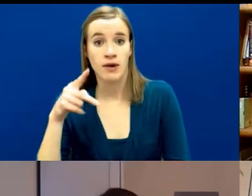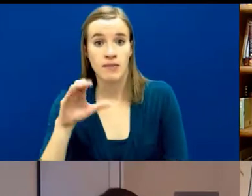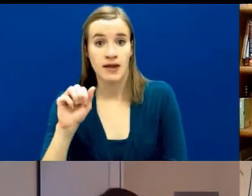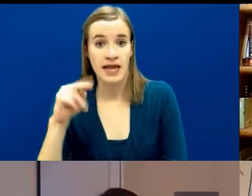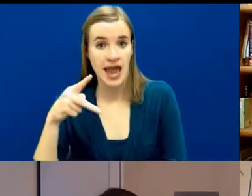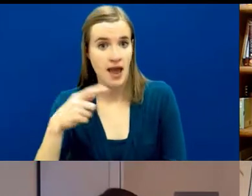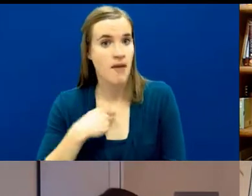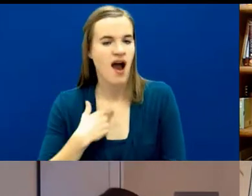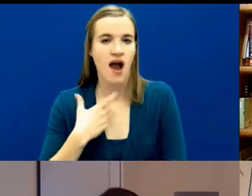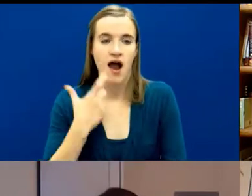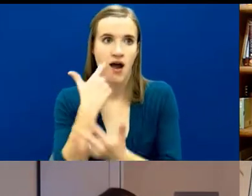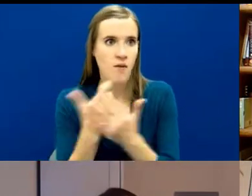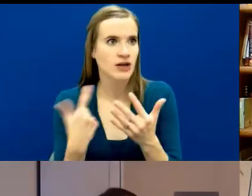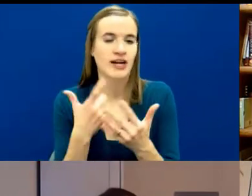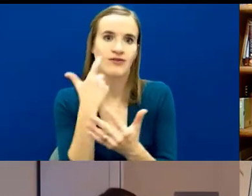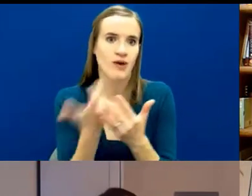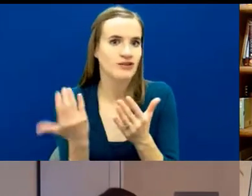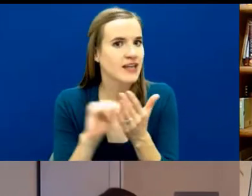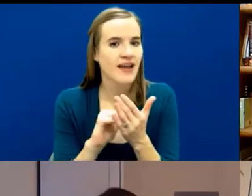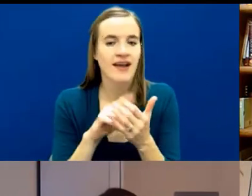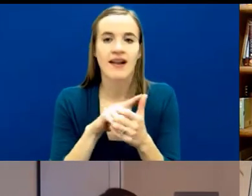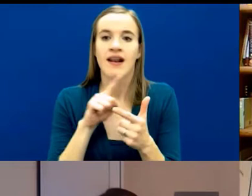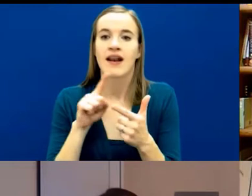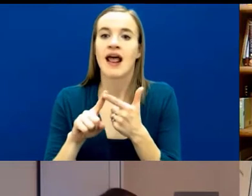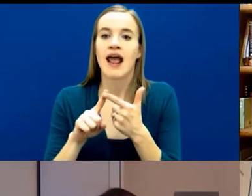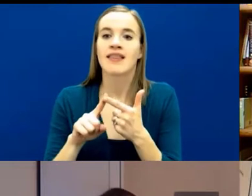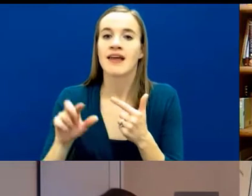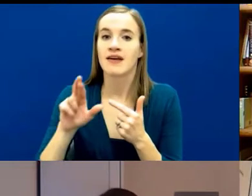also Rising Phoenix on the history of the Paralympics. There's another idea